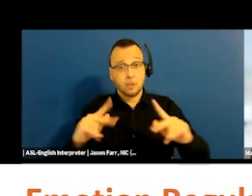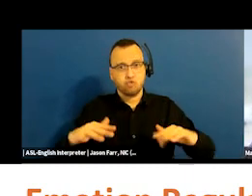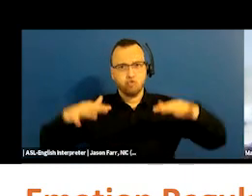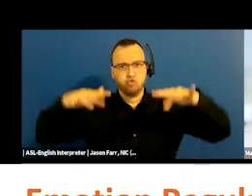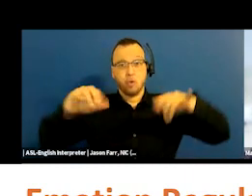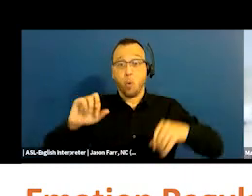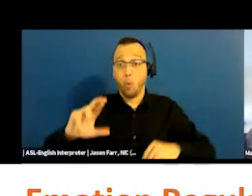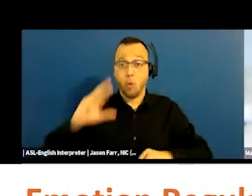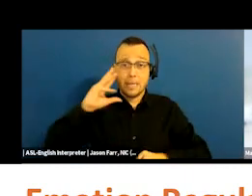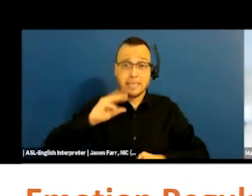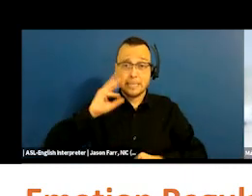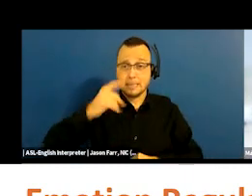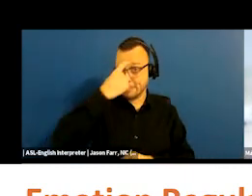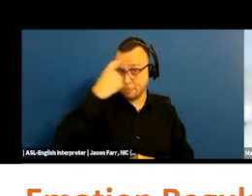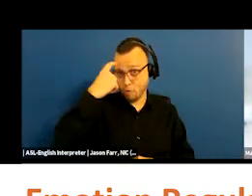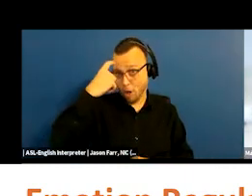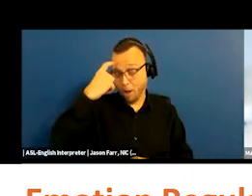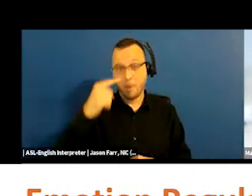as we collaborate with our community.